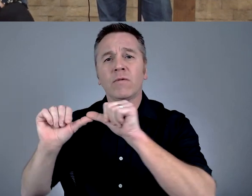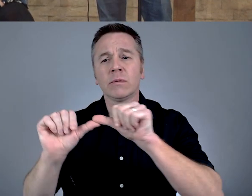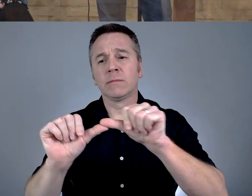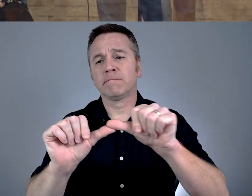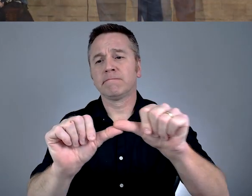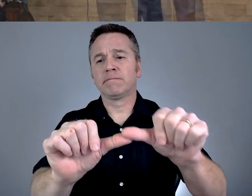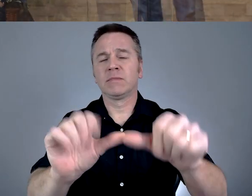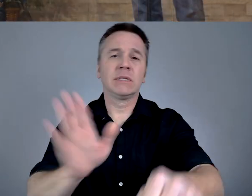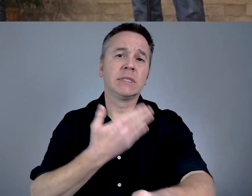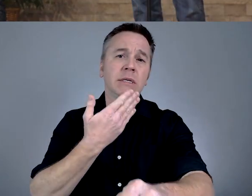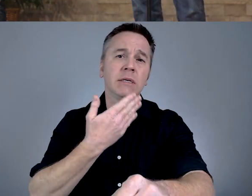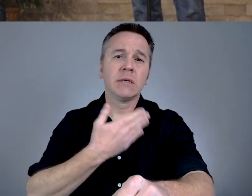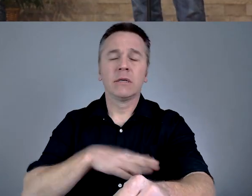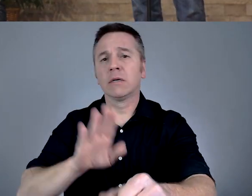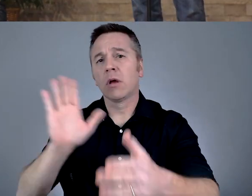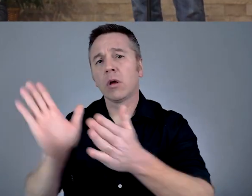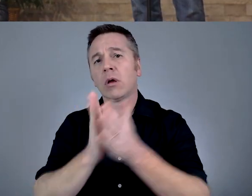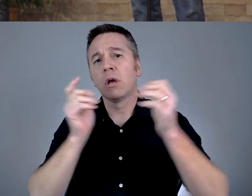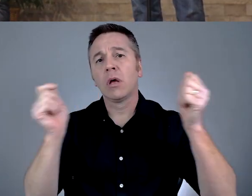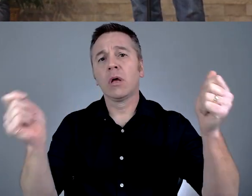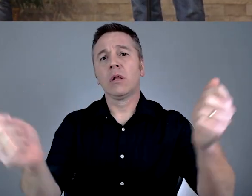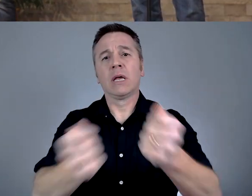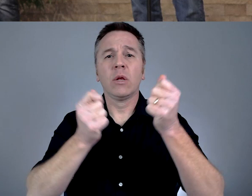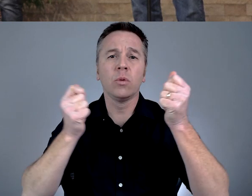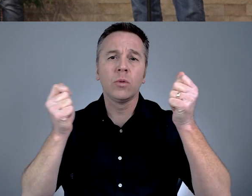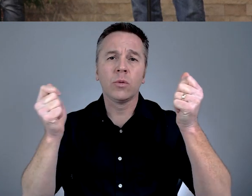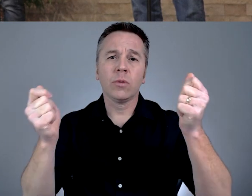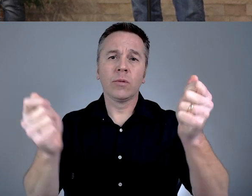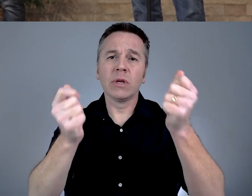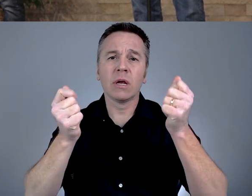O sing hallelujah!